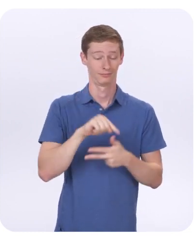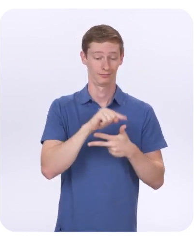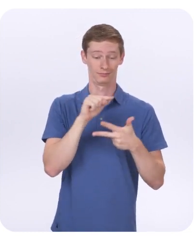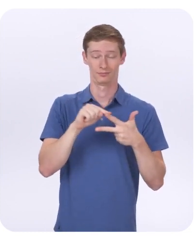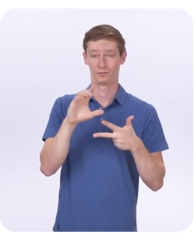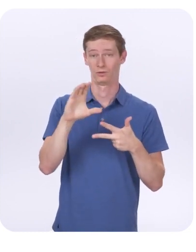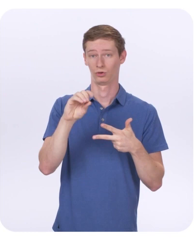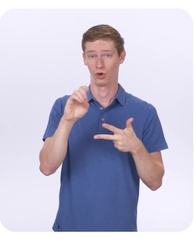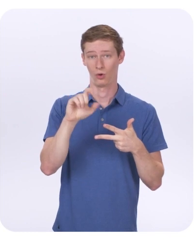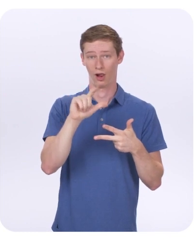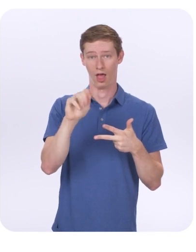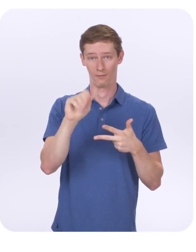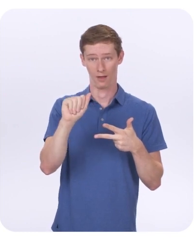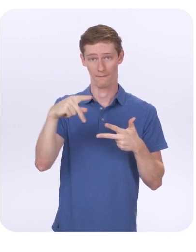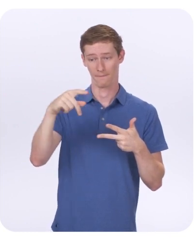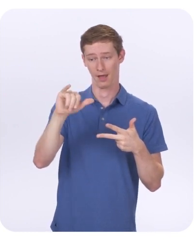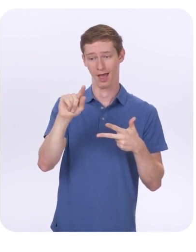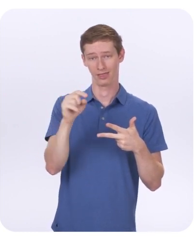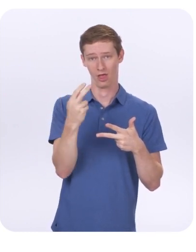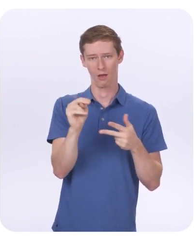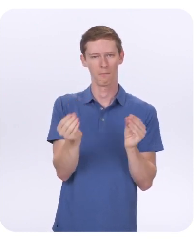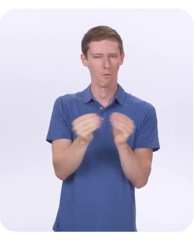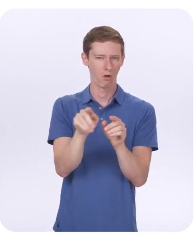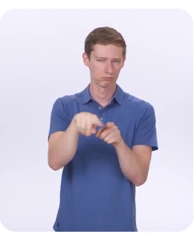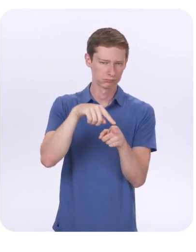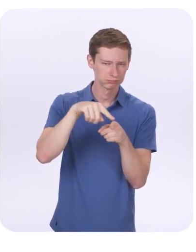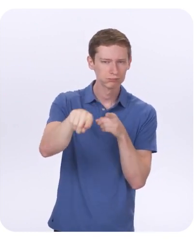Code Llama-Instruct is actually designed to be used differently.